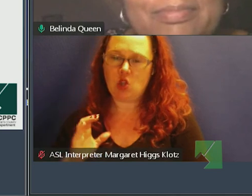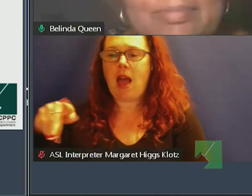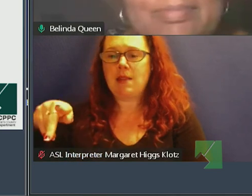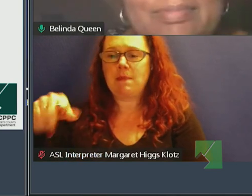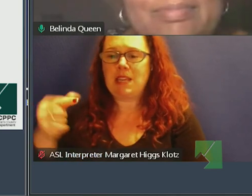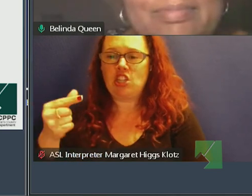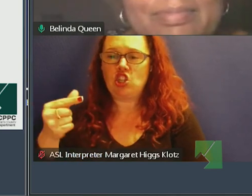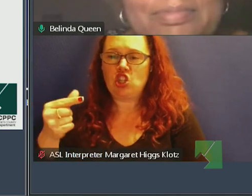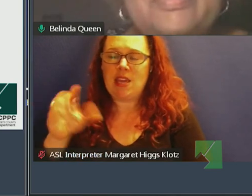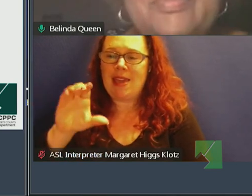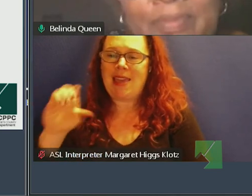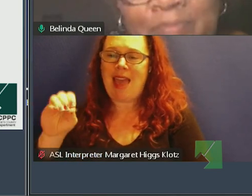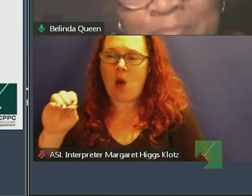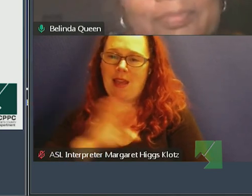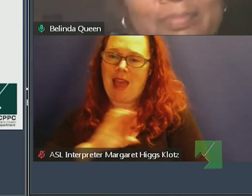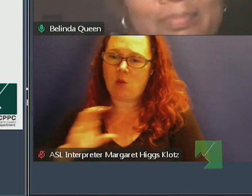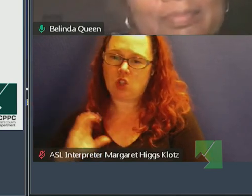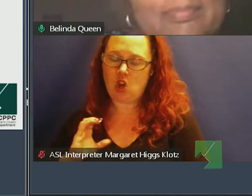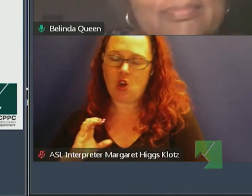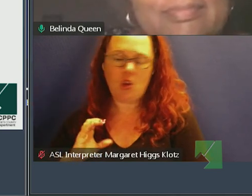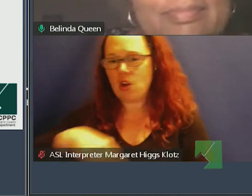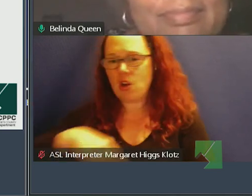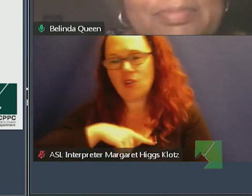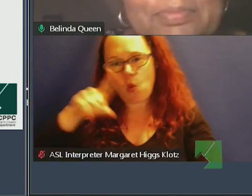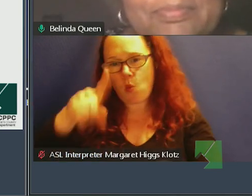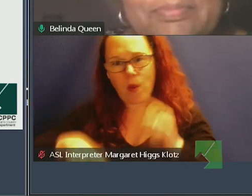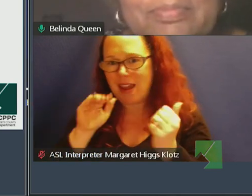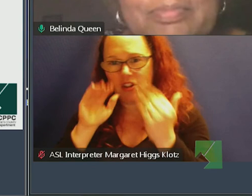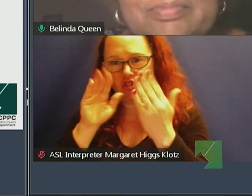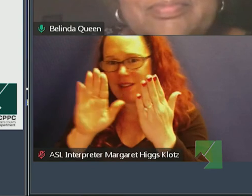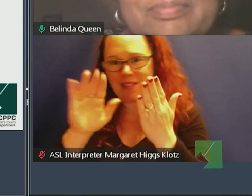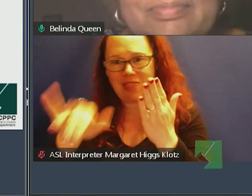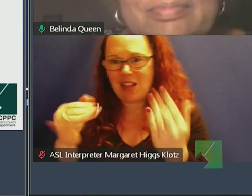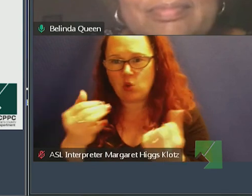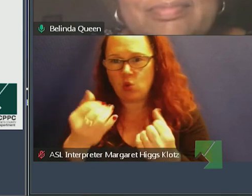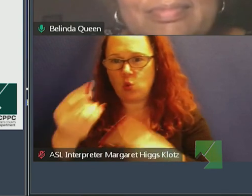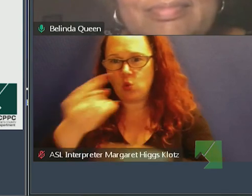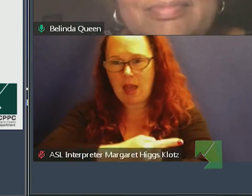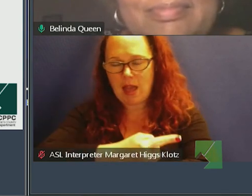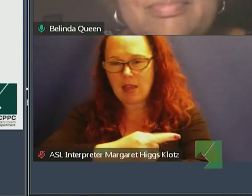they, you know, we, we can't provide everything everywhere. So the council looks at our budget and they deal with where